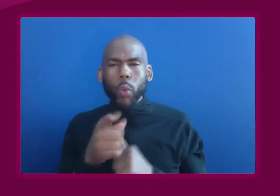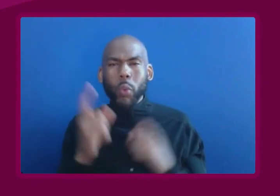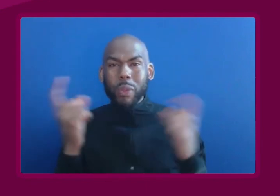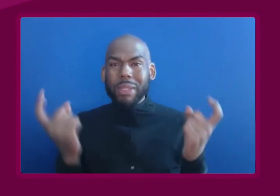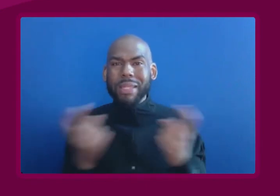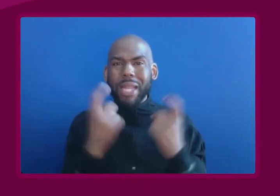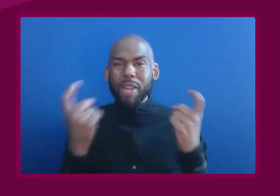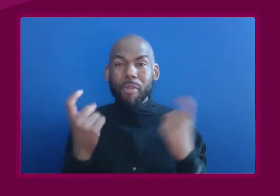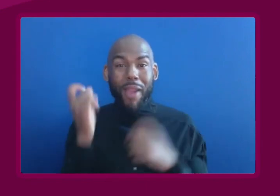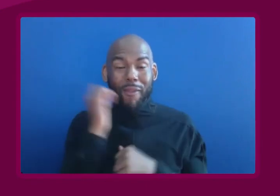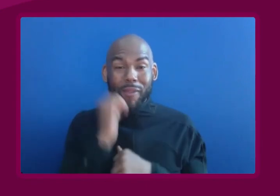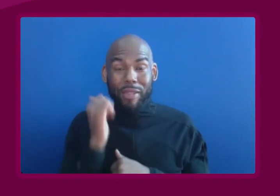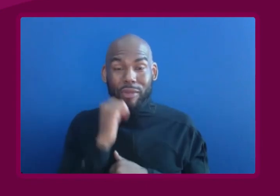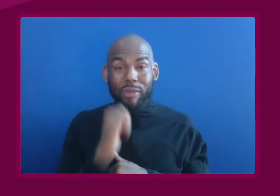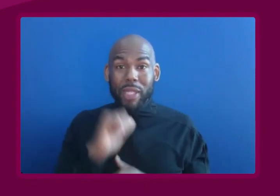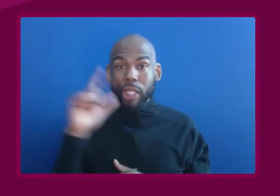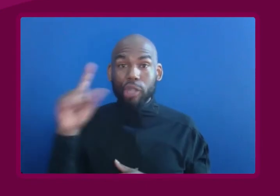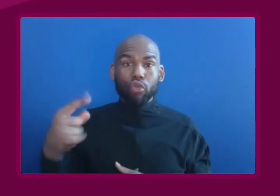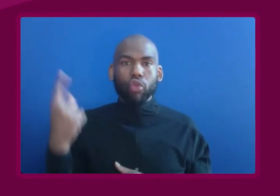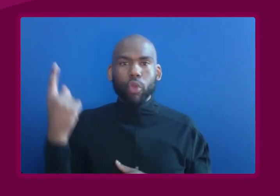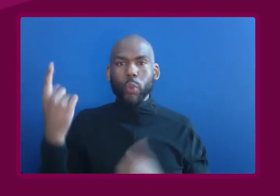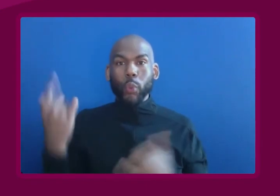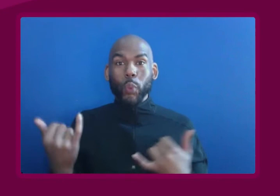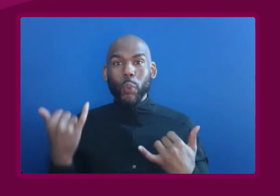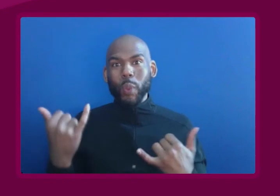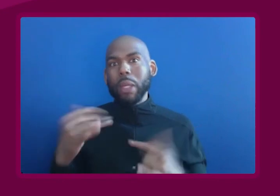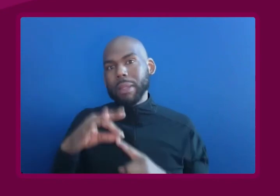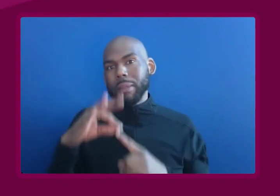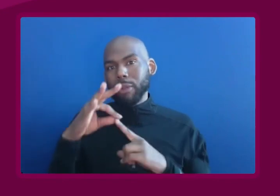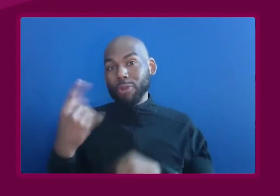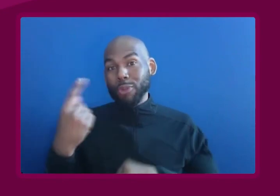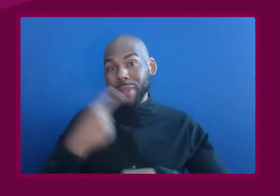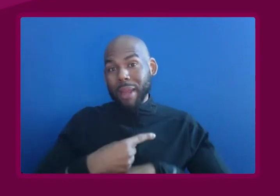accessibility every day and not just on this very special day? Miguel Quiñones: Yeah.